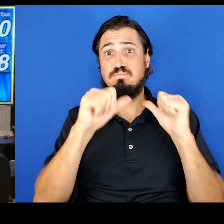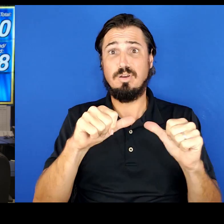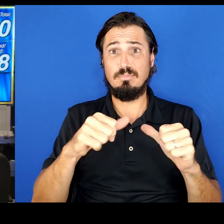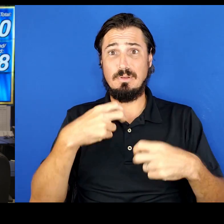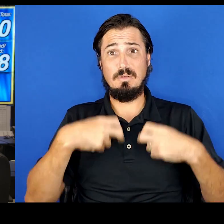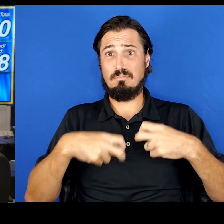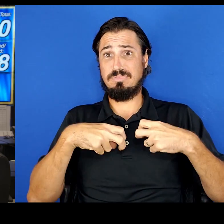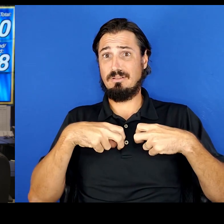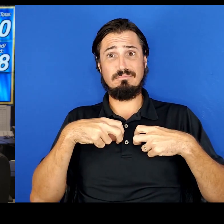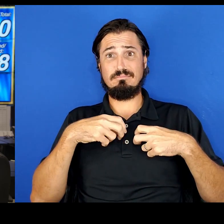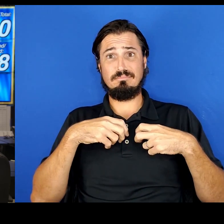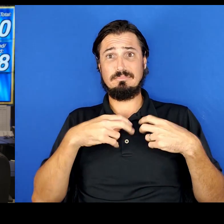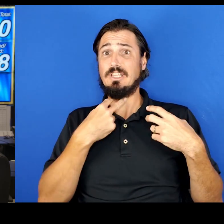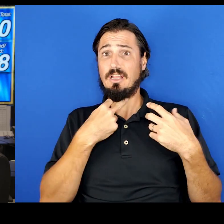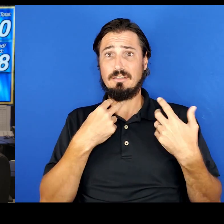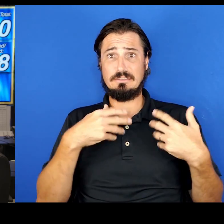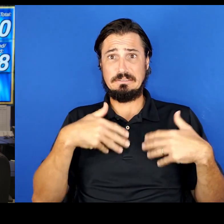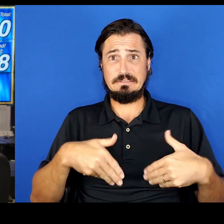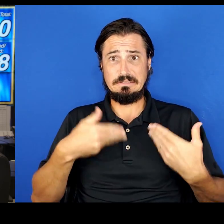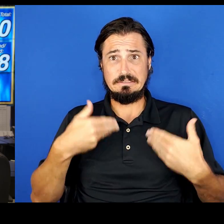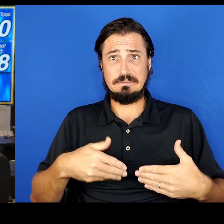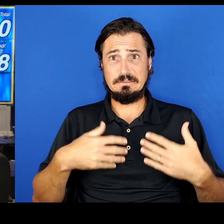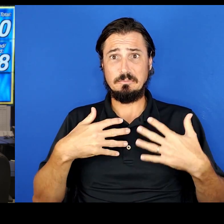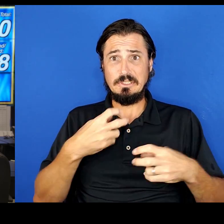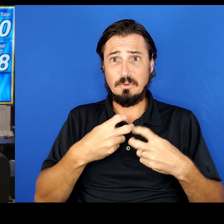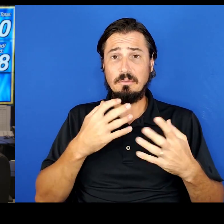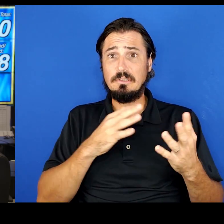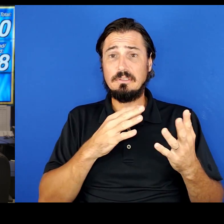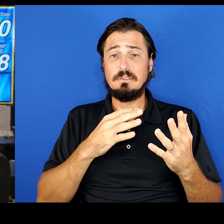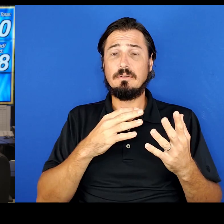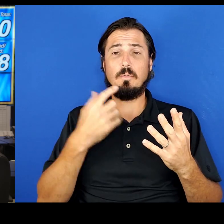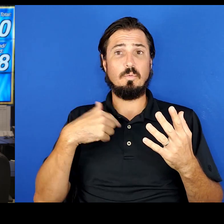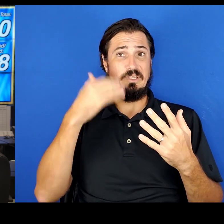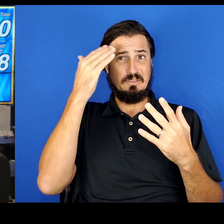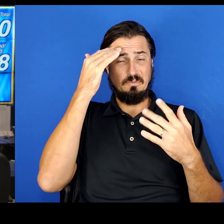We know the disease is world-wide, and it appears to be here to stay.